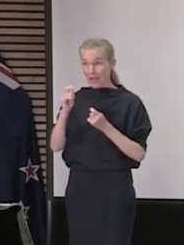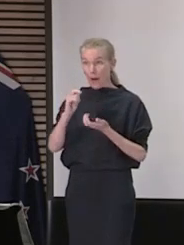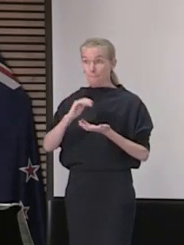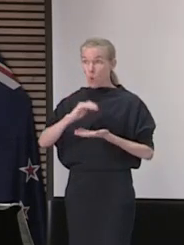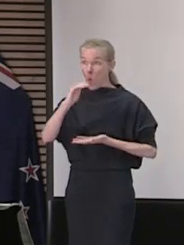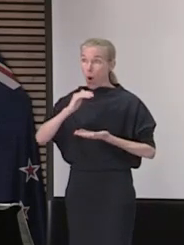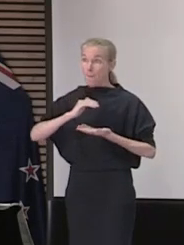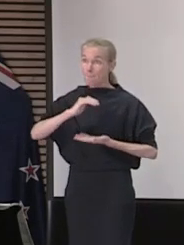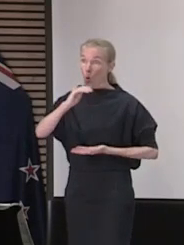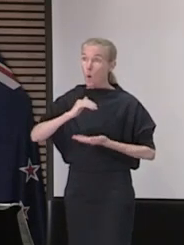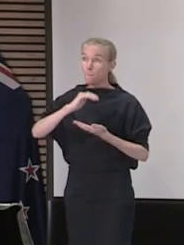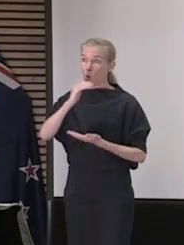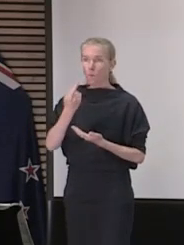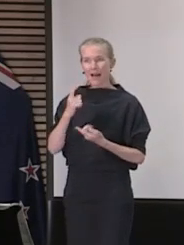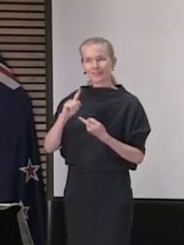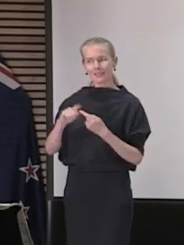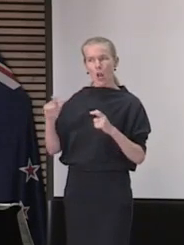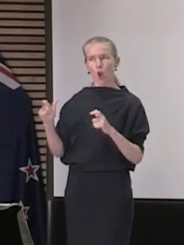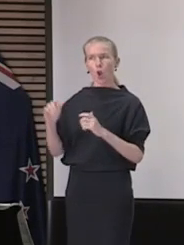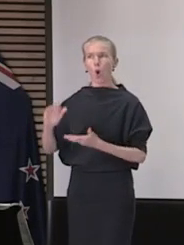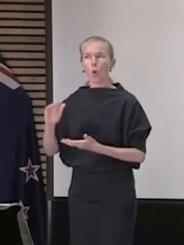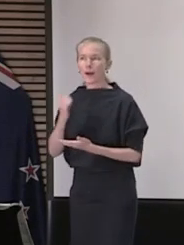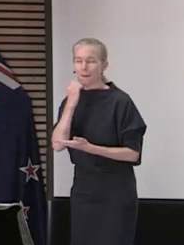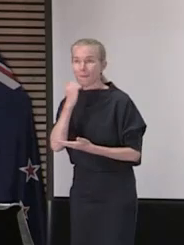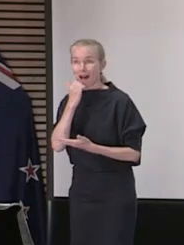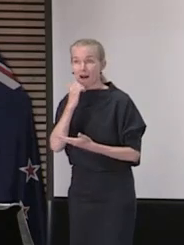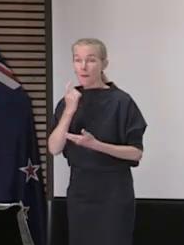tokeep testing widely, to besure that we are finding anycases.